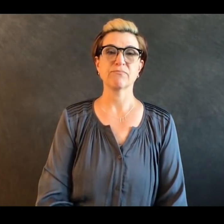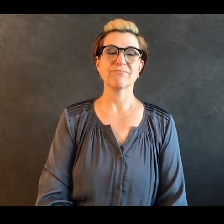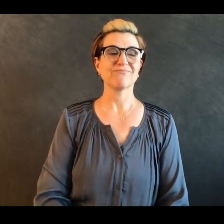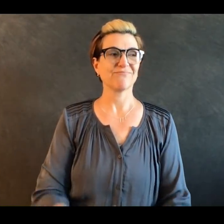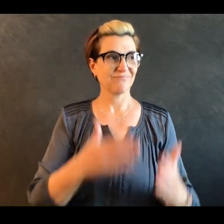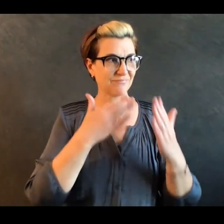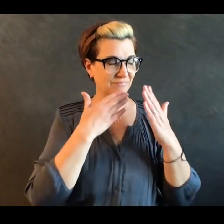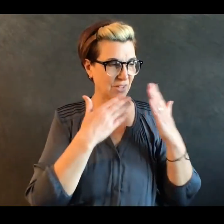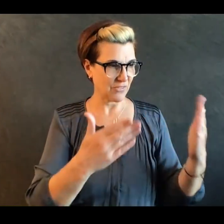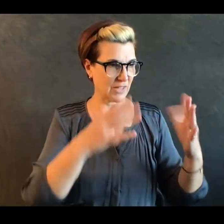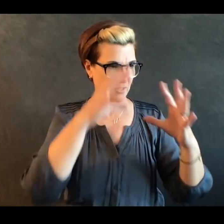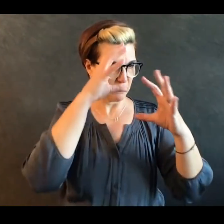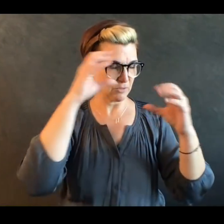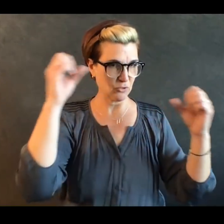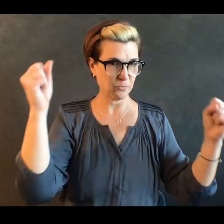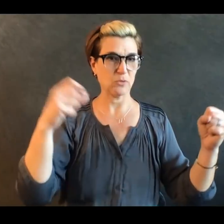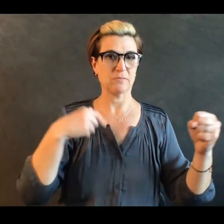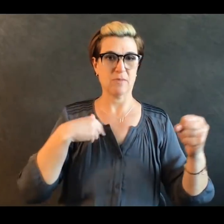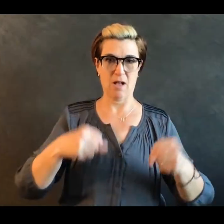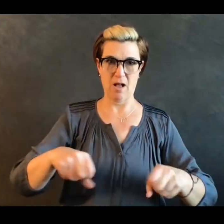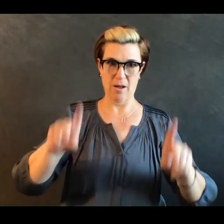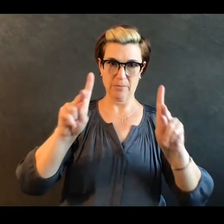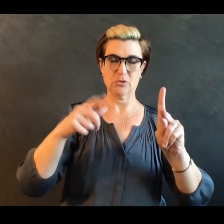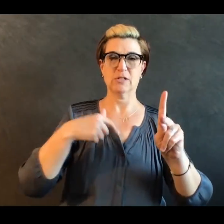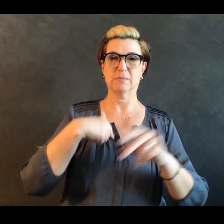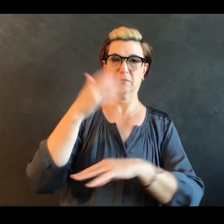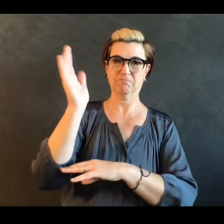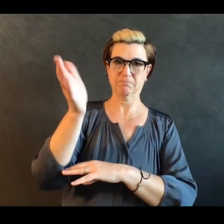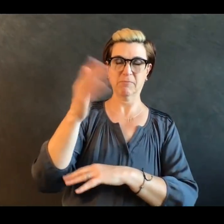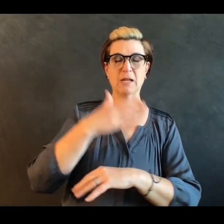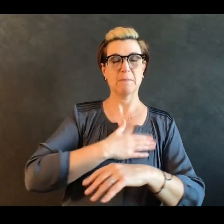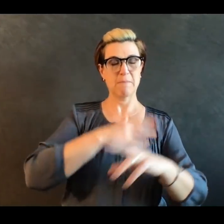today and I want you to know it's an honor to represent you and leading the